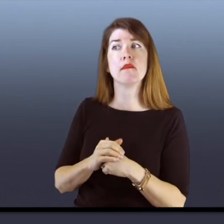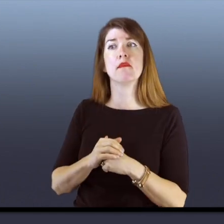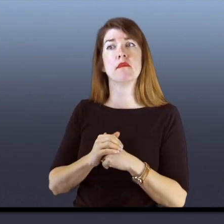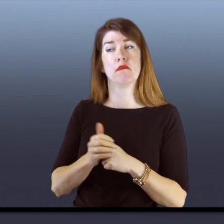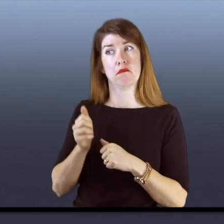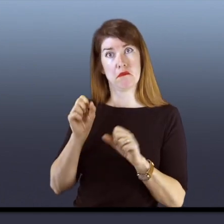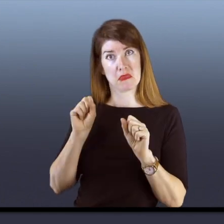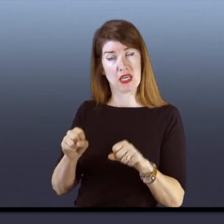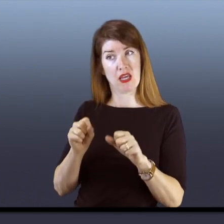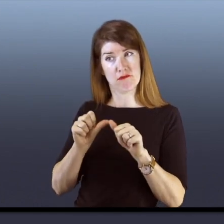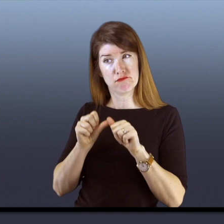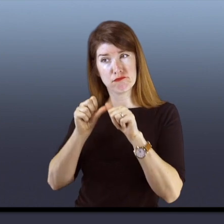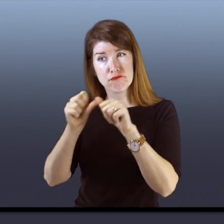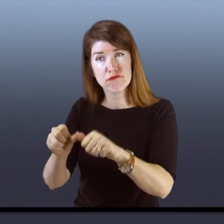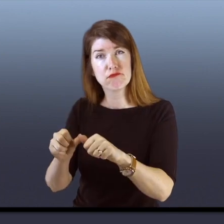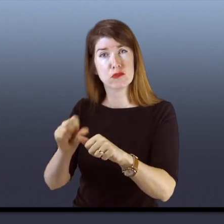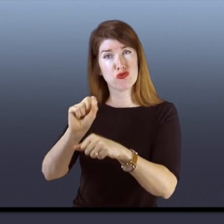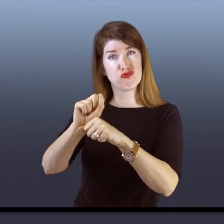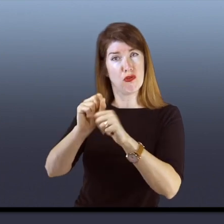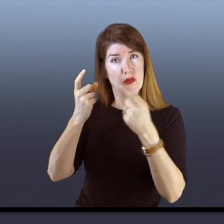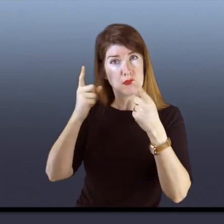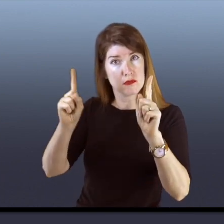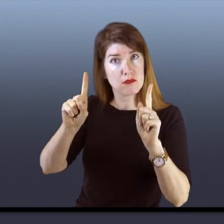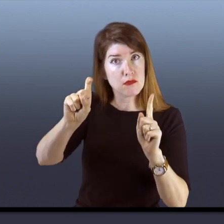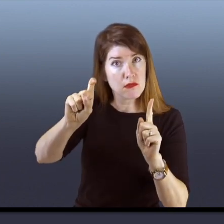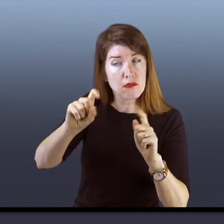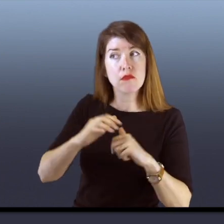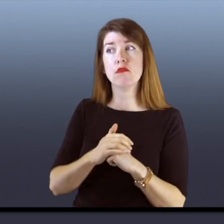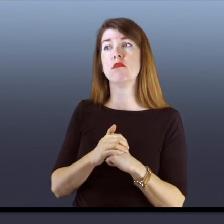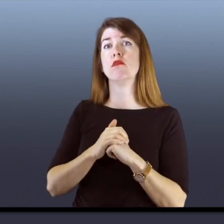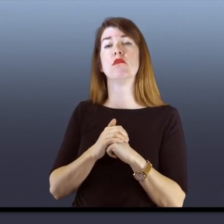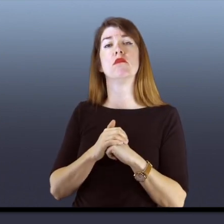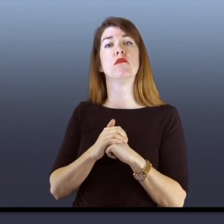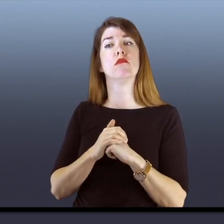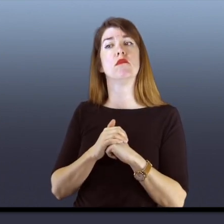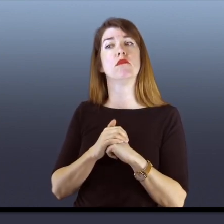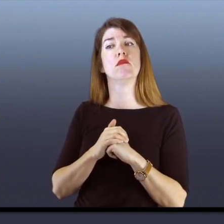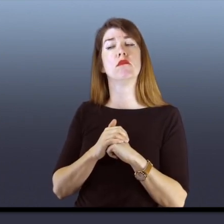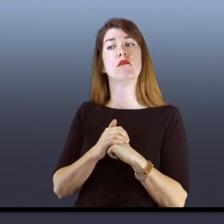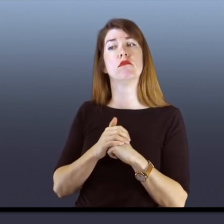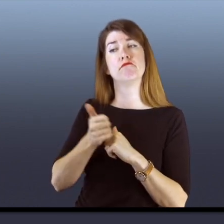Are they having a quality of life and experiences where they feel